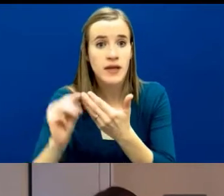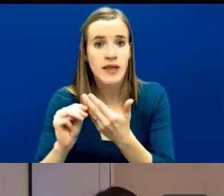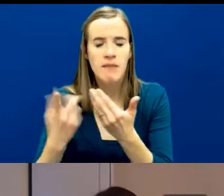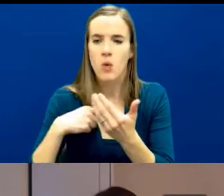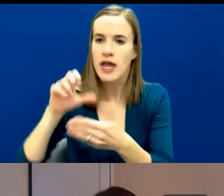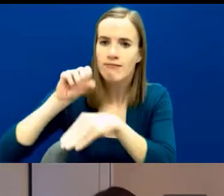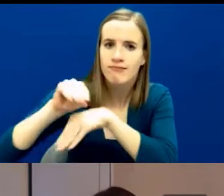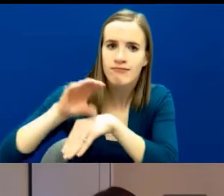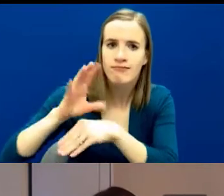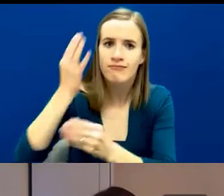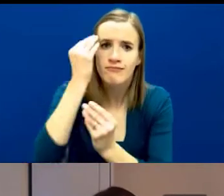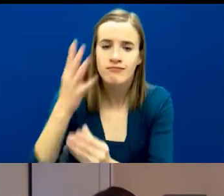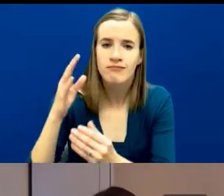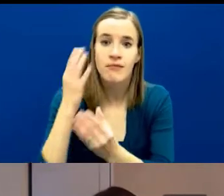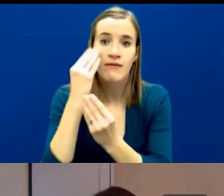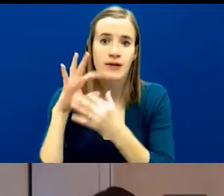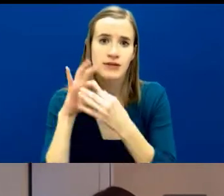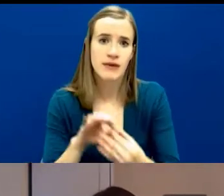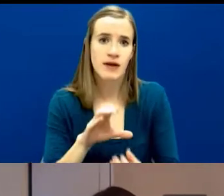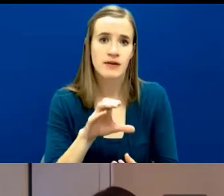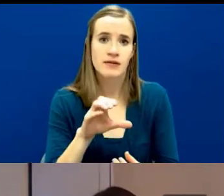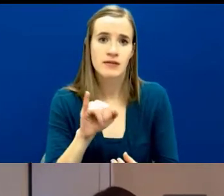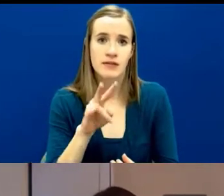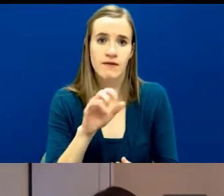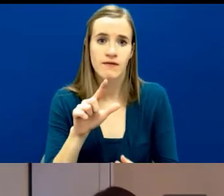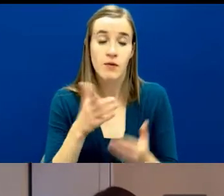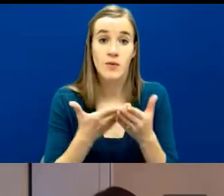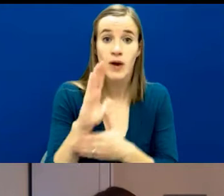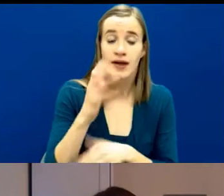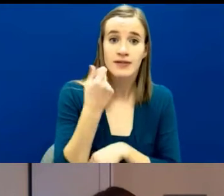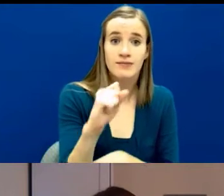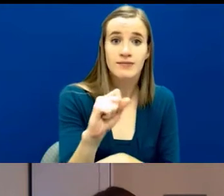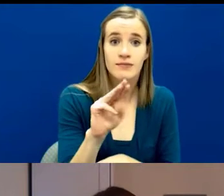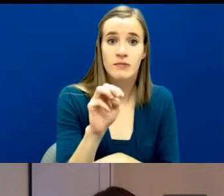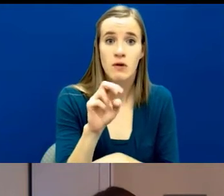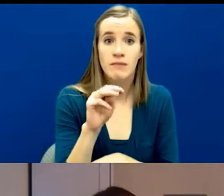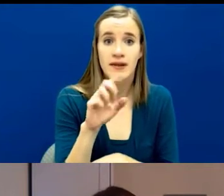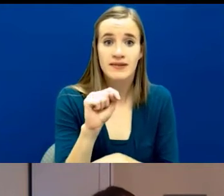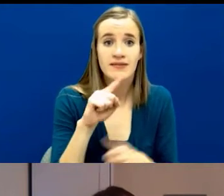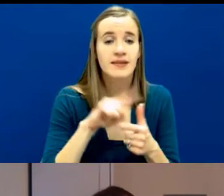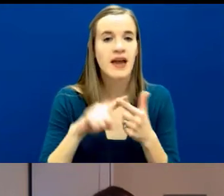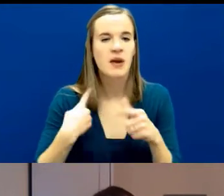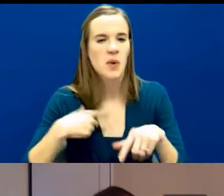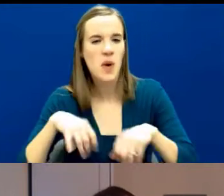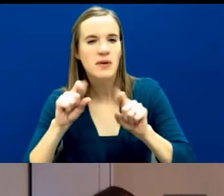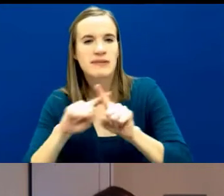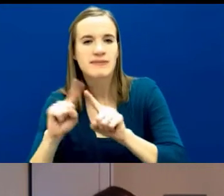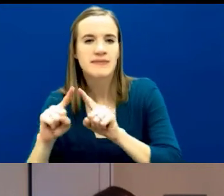local community do talks, who had disabilities themselves. But in looking